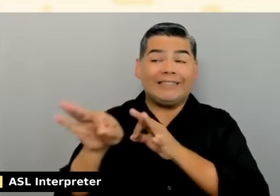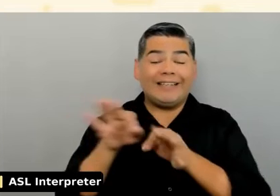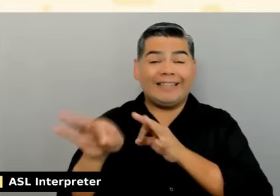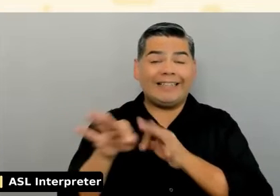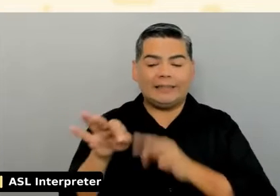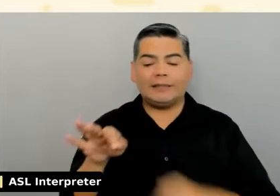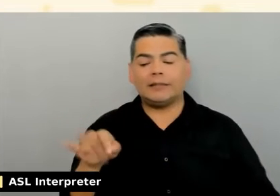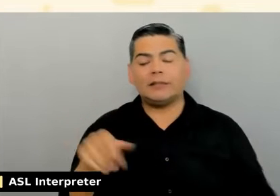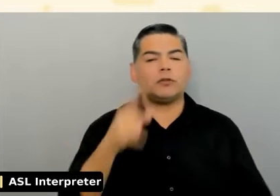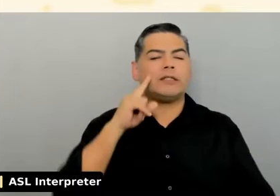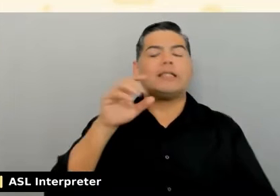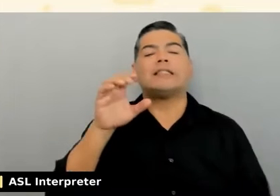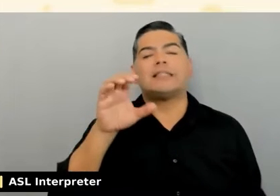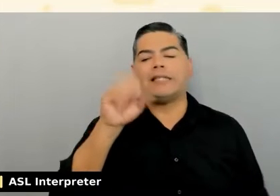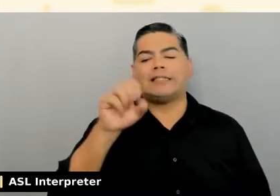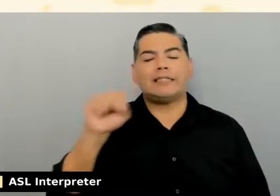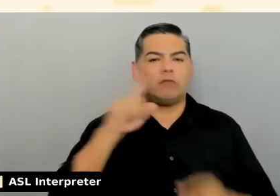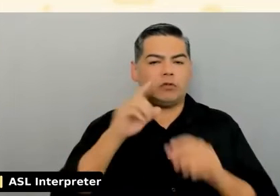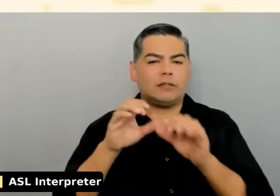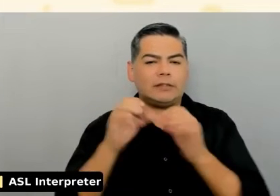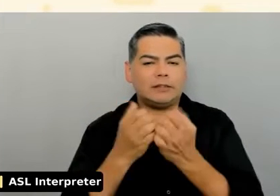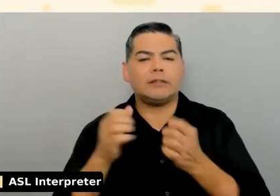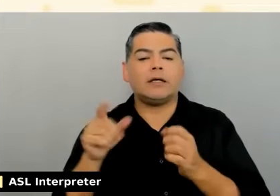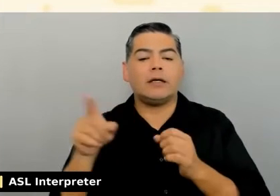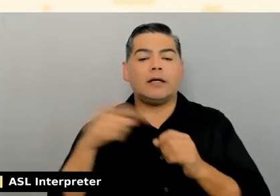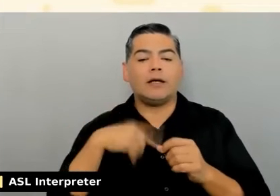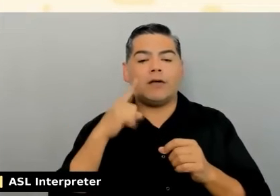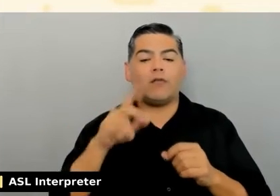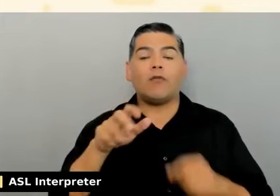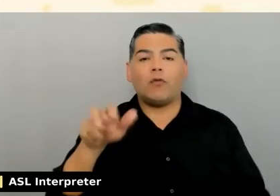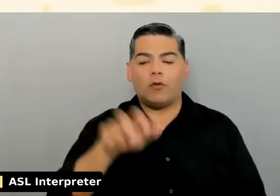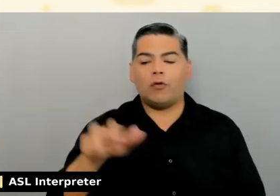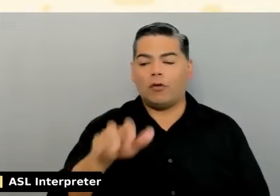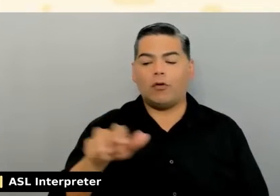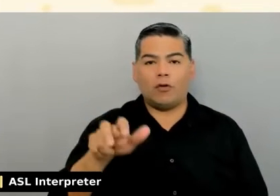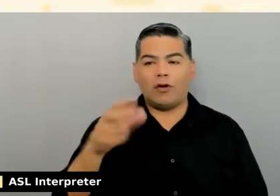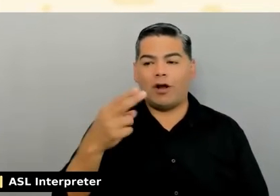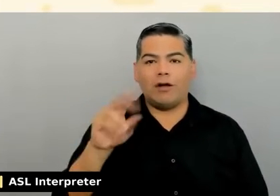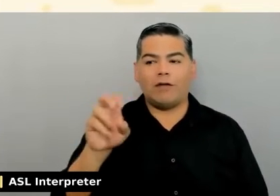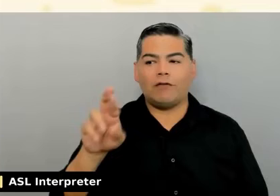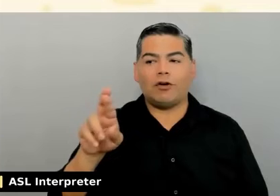through CSS for mouse hover, do the same for focus as well.